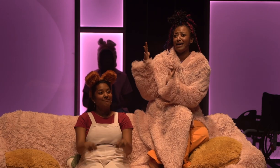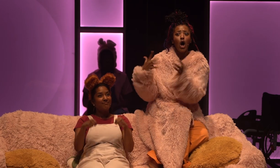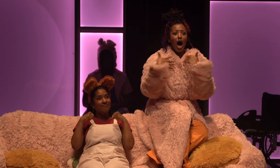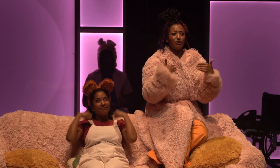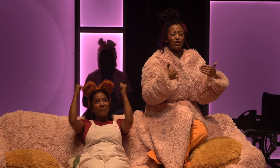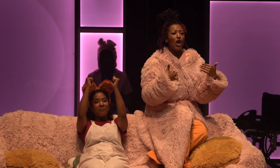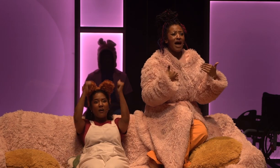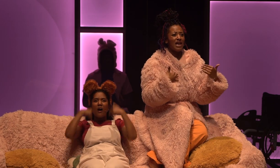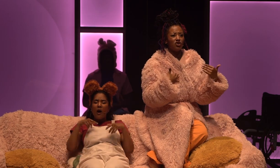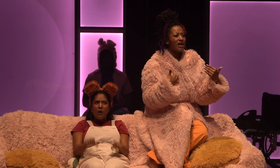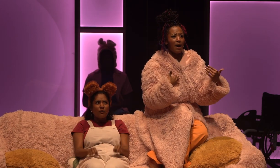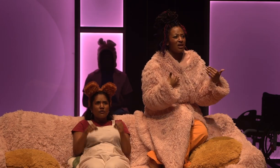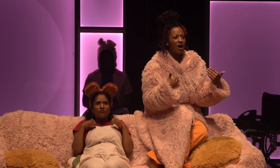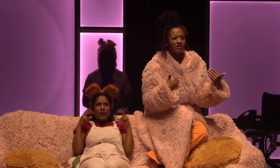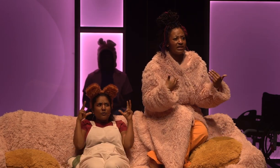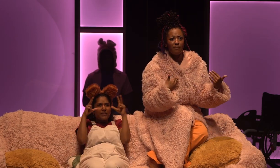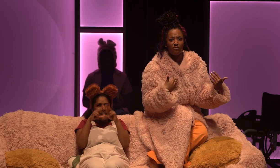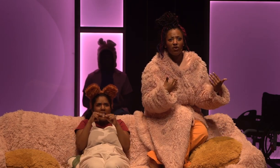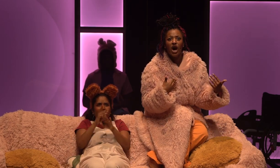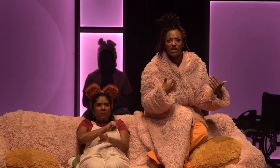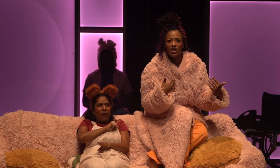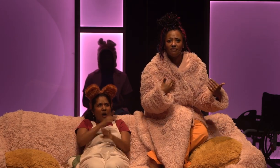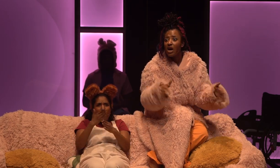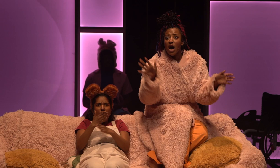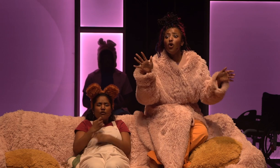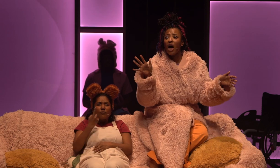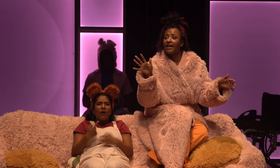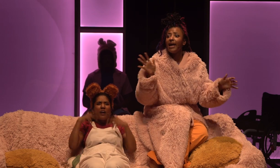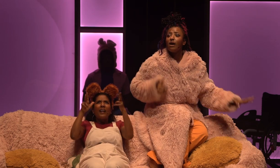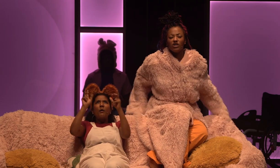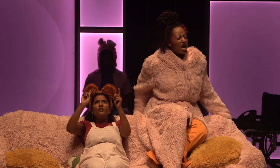banging, I was just lying there trying to get myself t'sleep before an early shift and all I